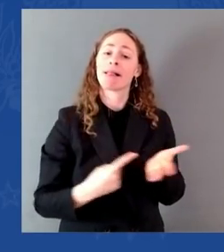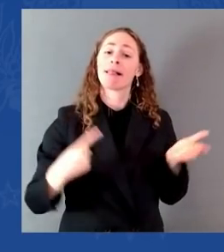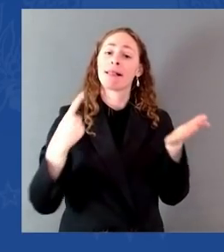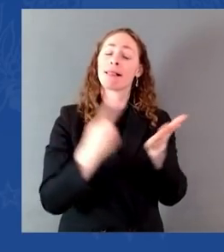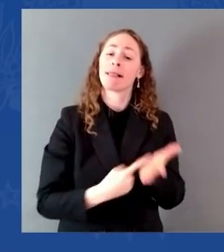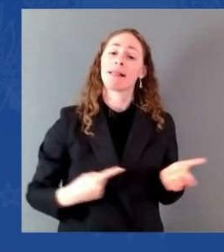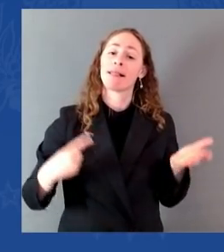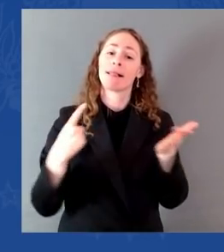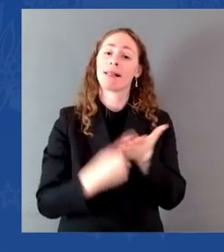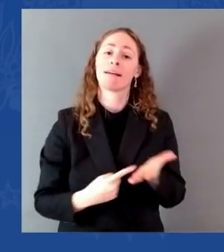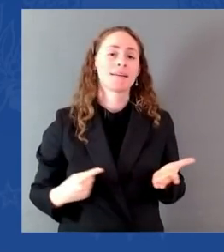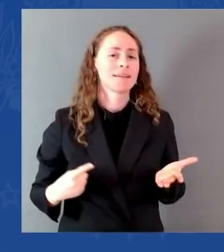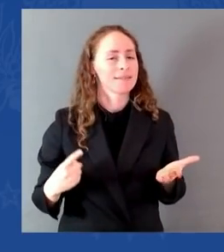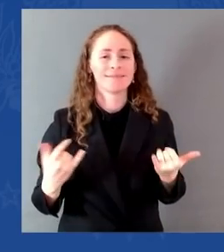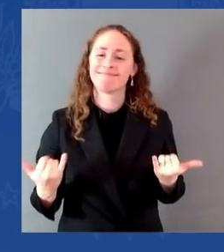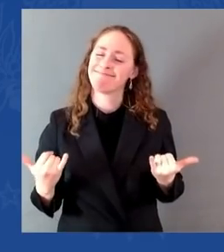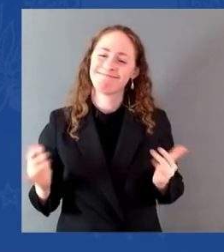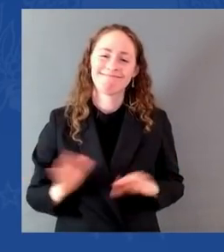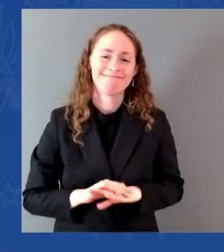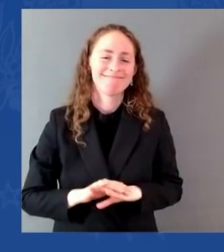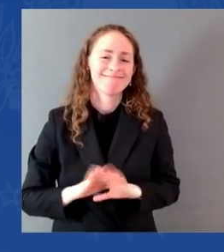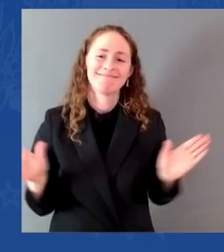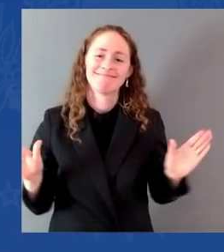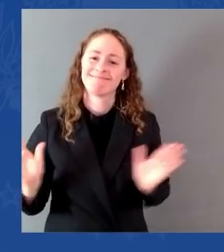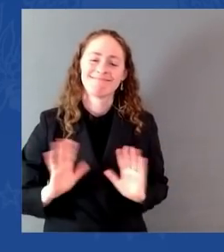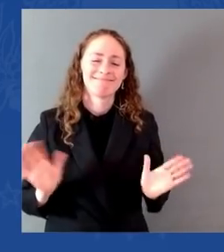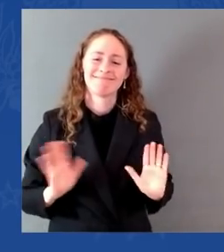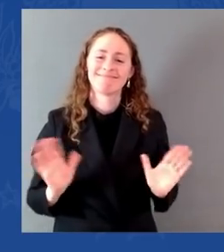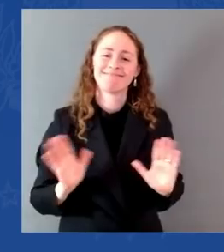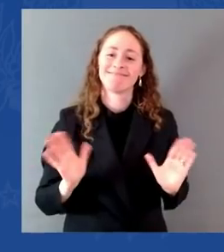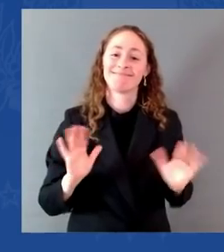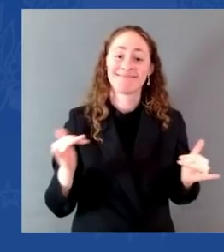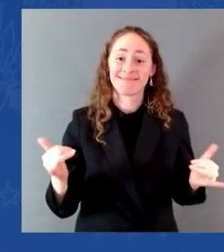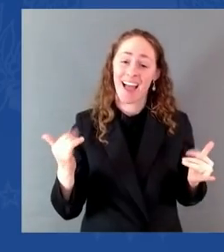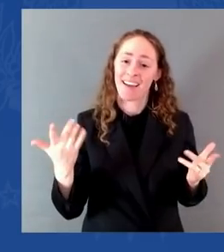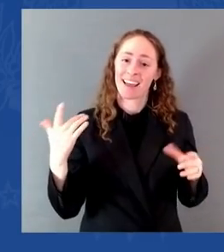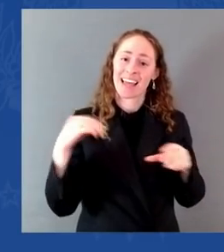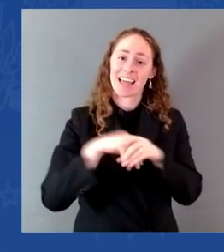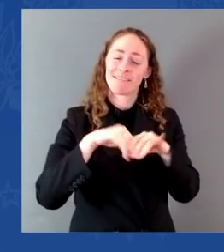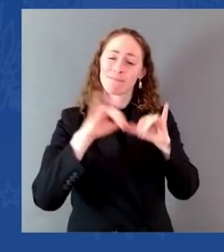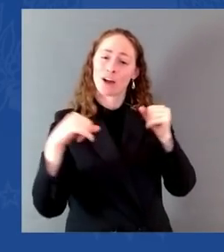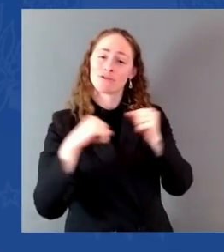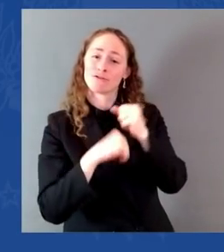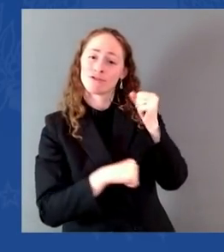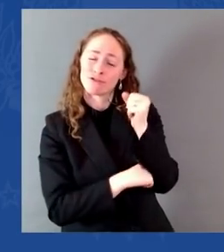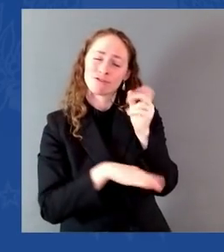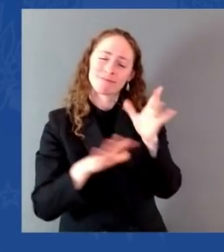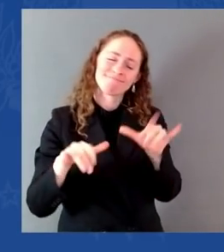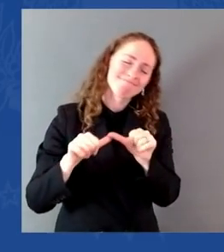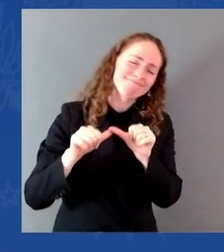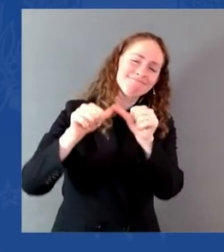No more talking. Action. The law also includes the most significant investment